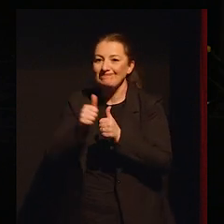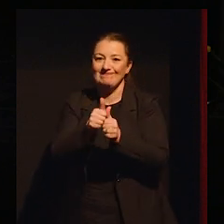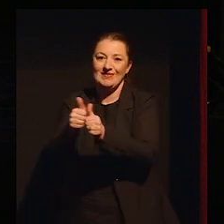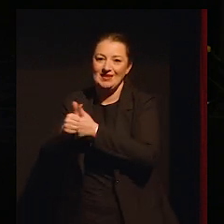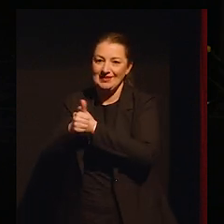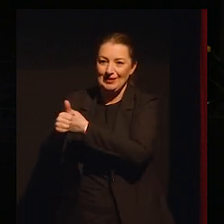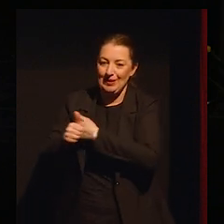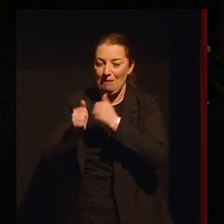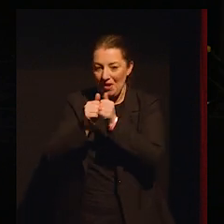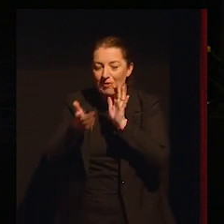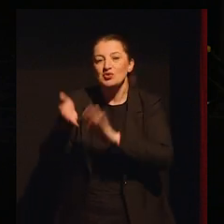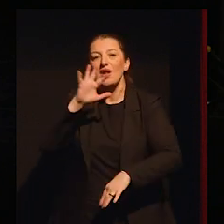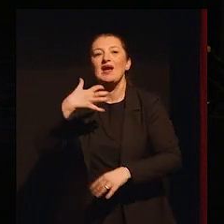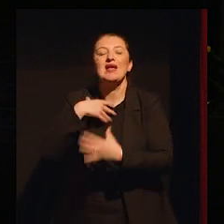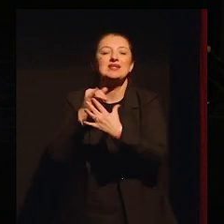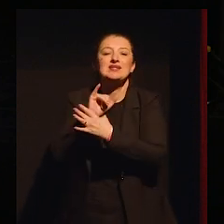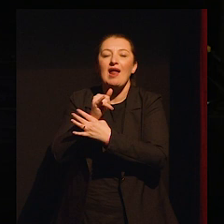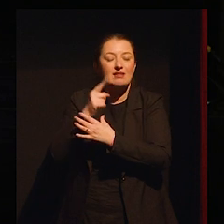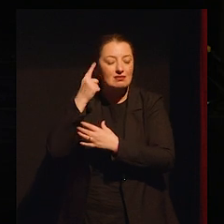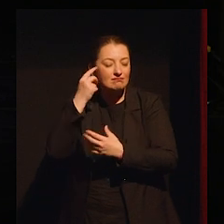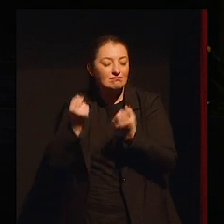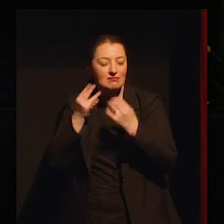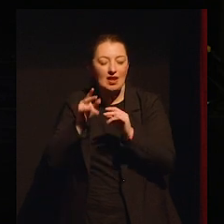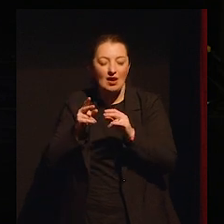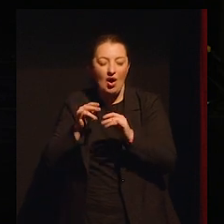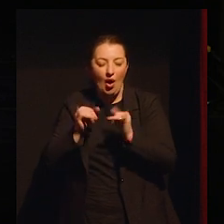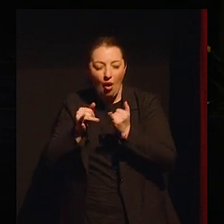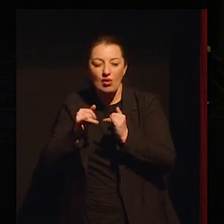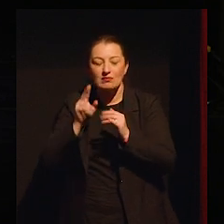then we all stayed overnight at the museum to create our own works of art, which are games.